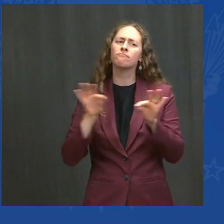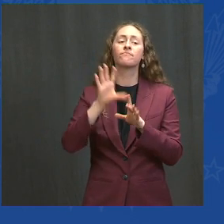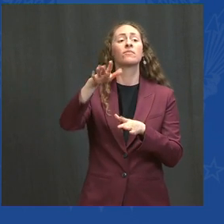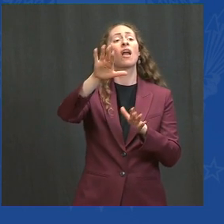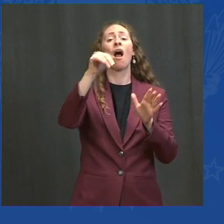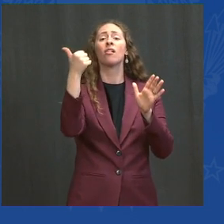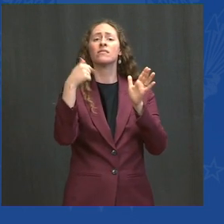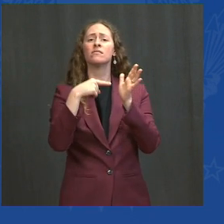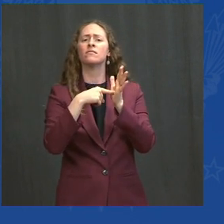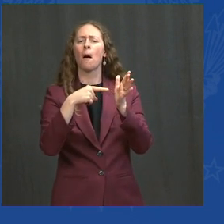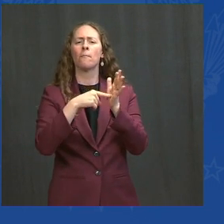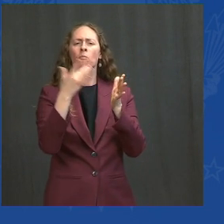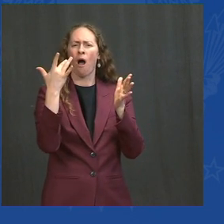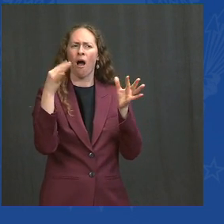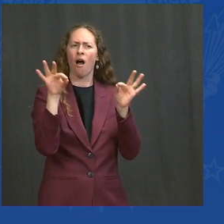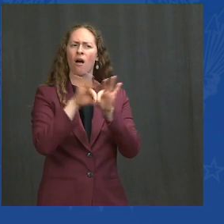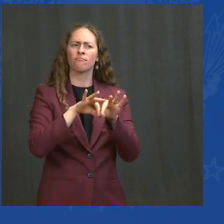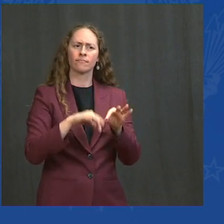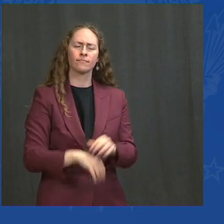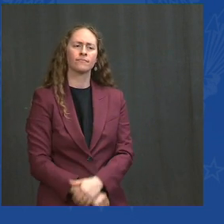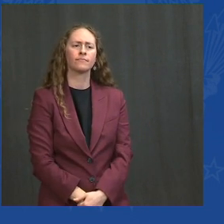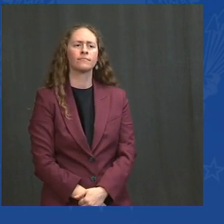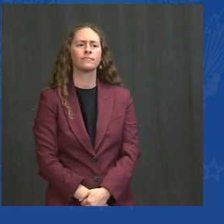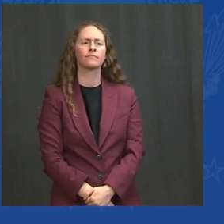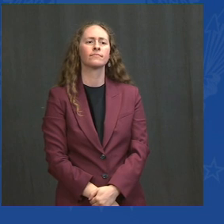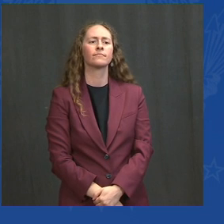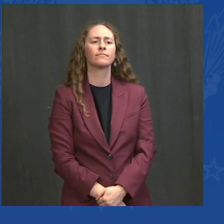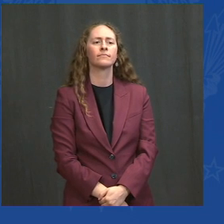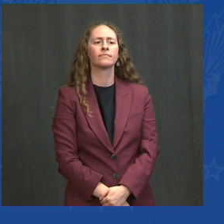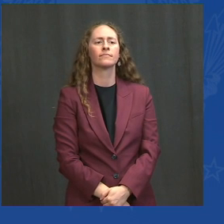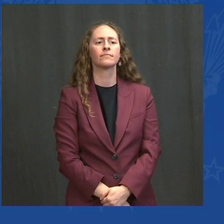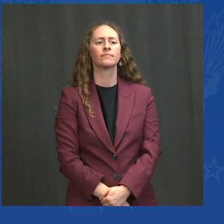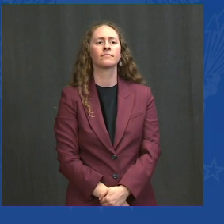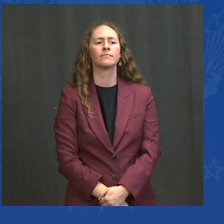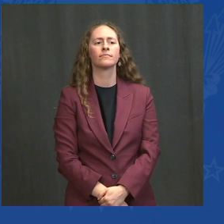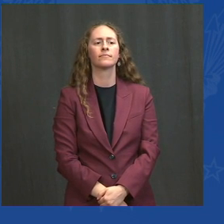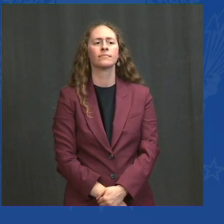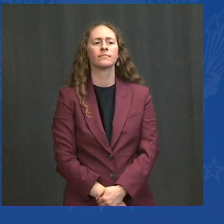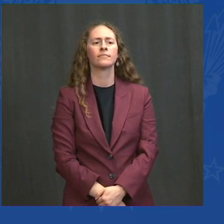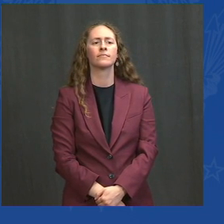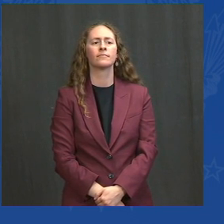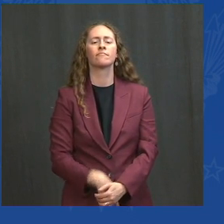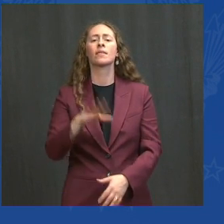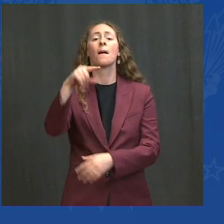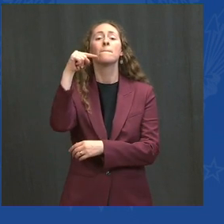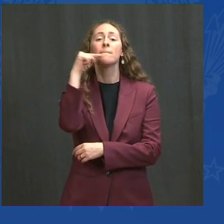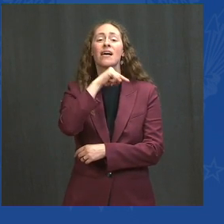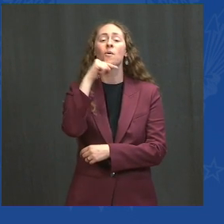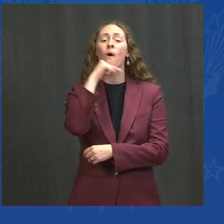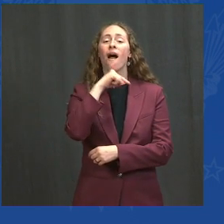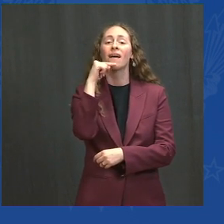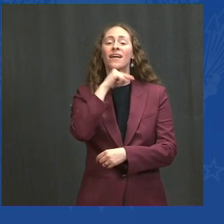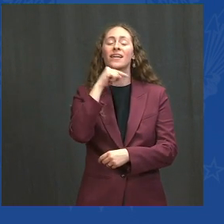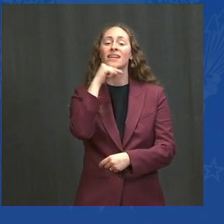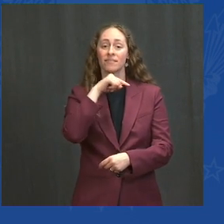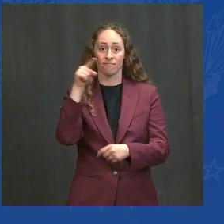Just look at the city of Milwaukee. Milwaukee has more than 160,000 water service lines.